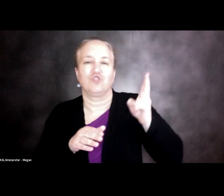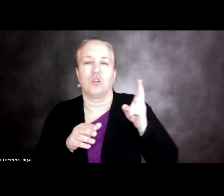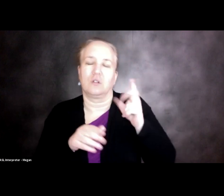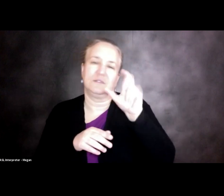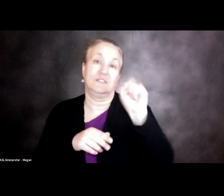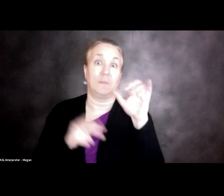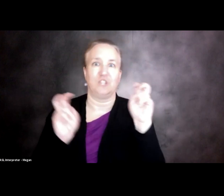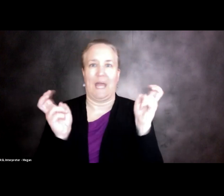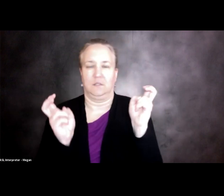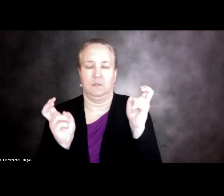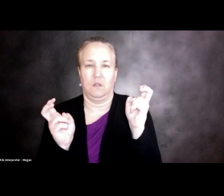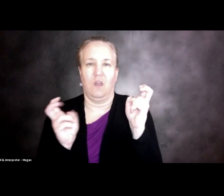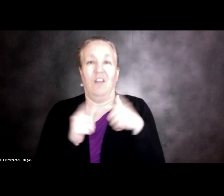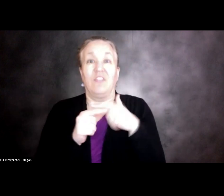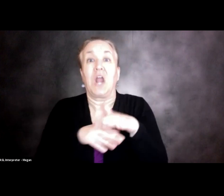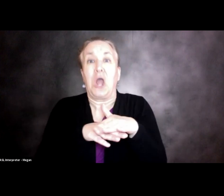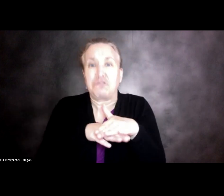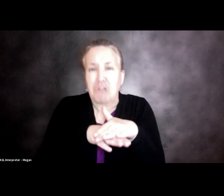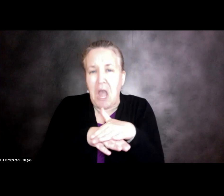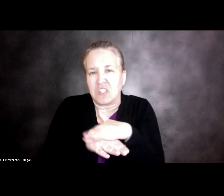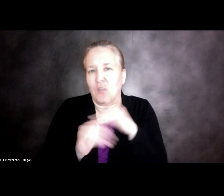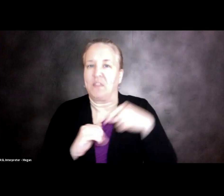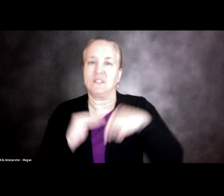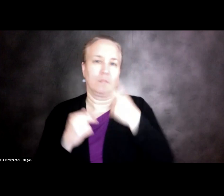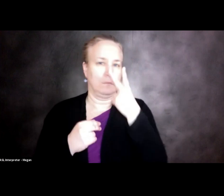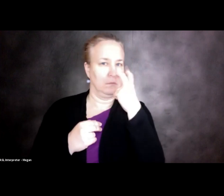And only gradually and with deep skepticism and reluctance,